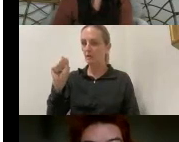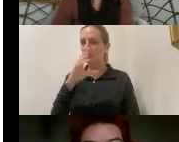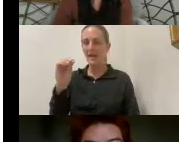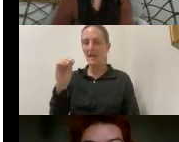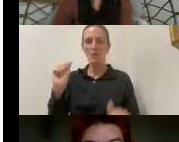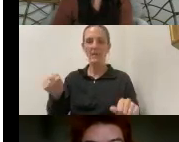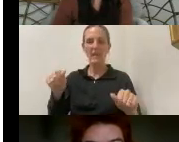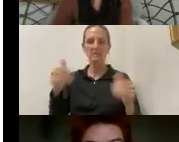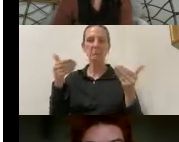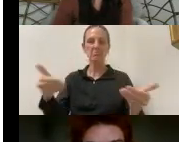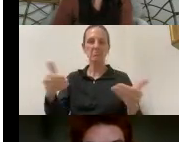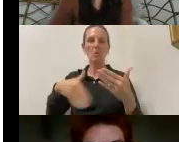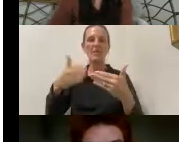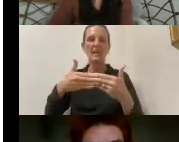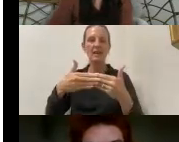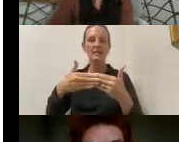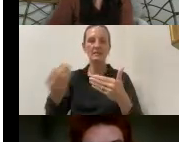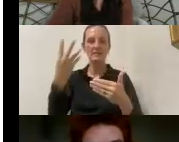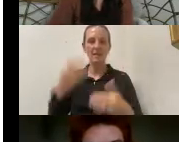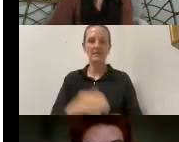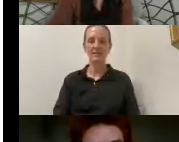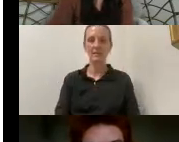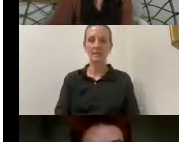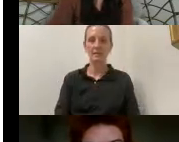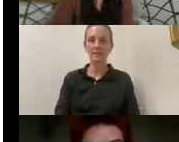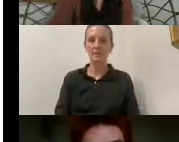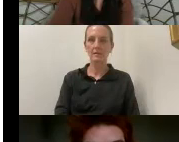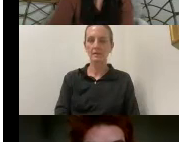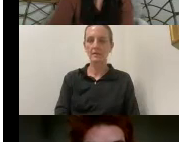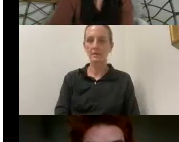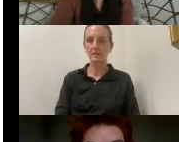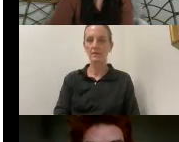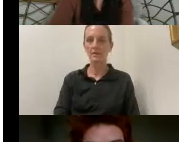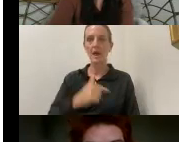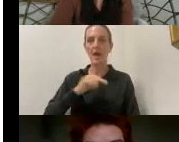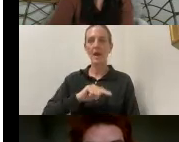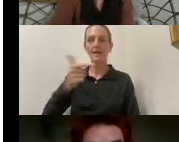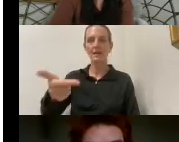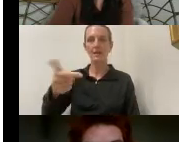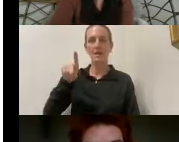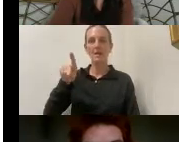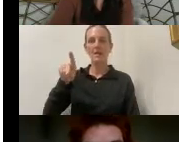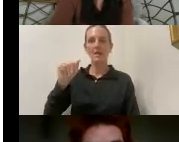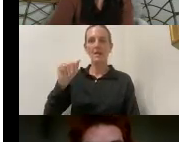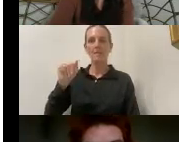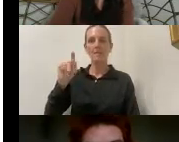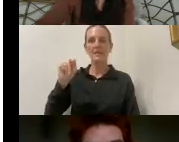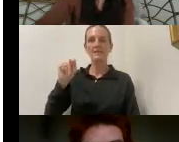I will hand it off to Patashi. Patashi Pimms: Thank you.